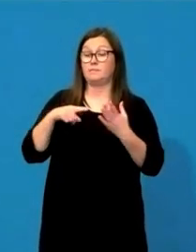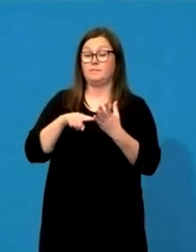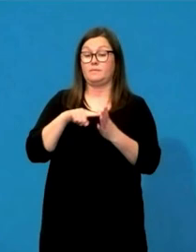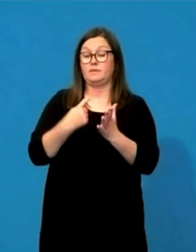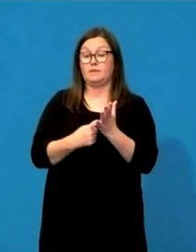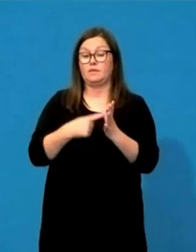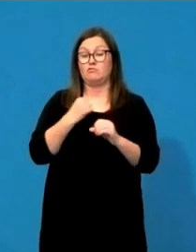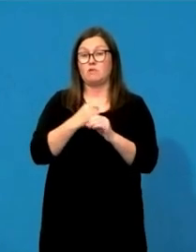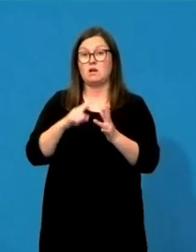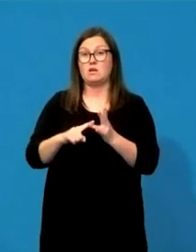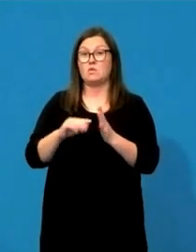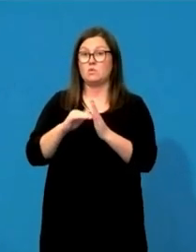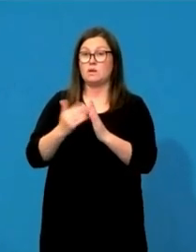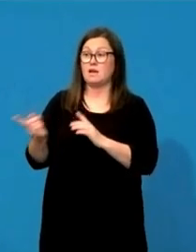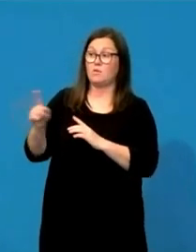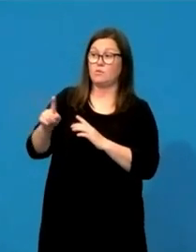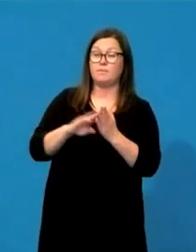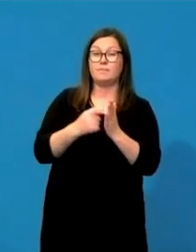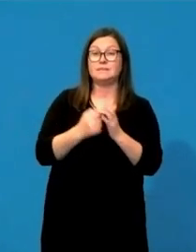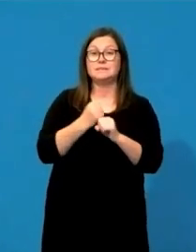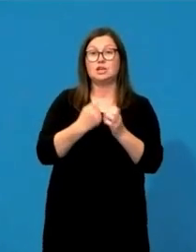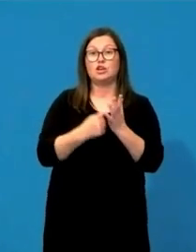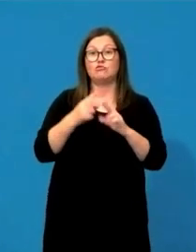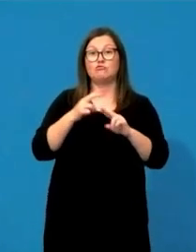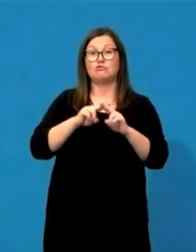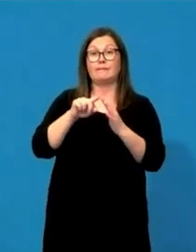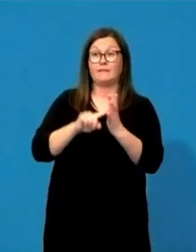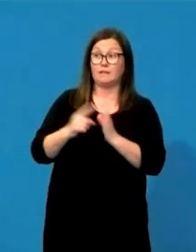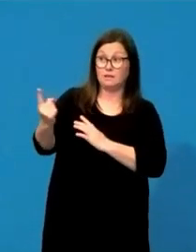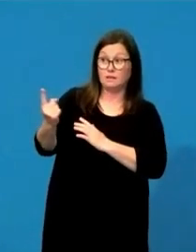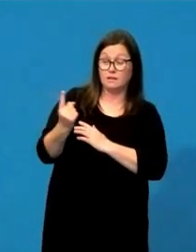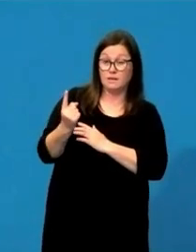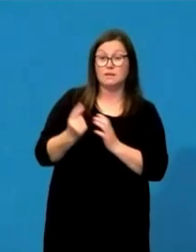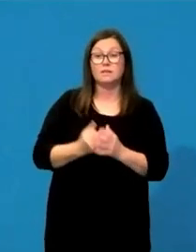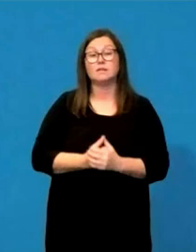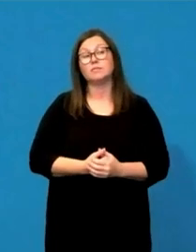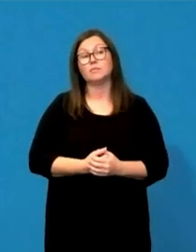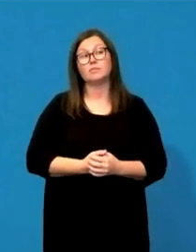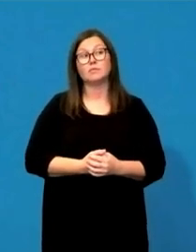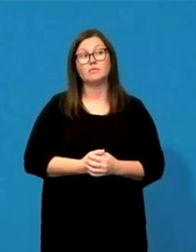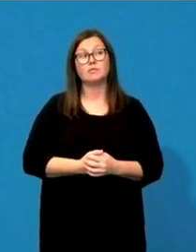Yes. Can I indicate, Chair and Commissioners, that we anticipate starting at